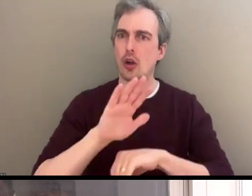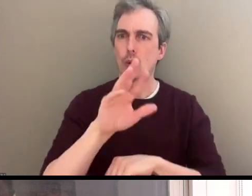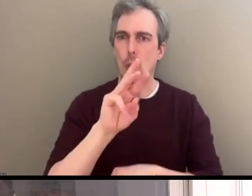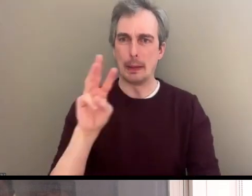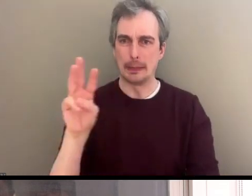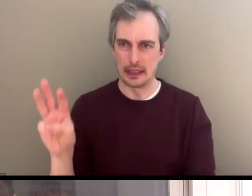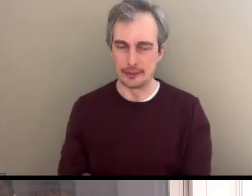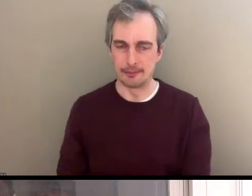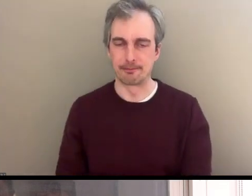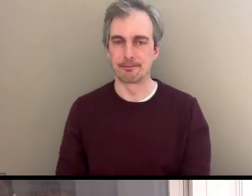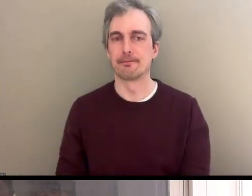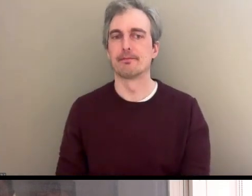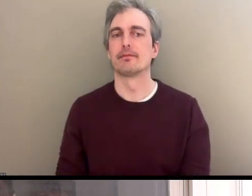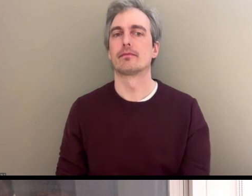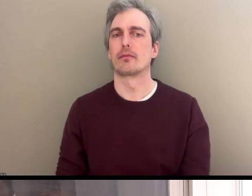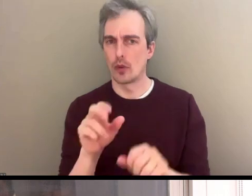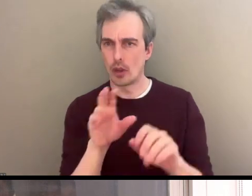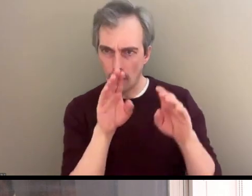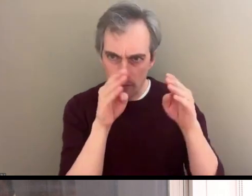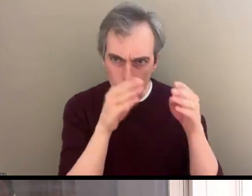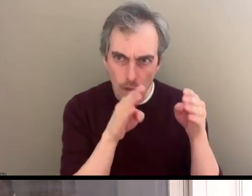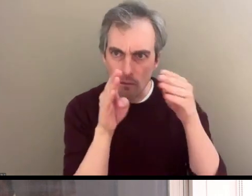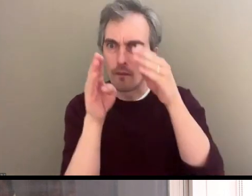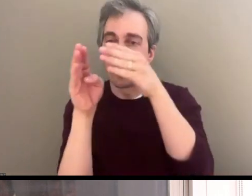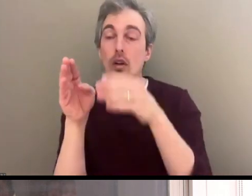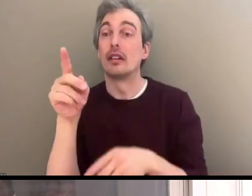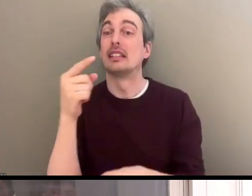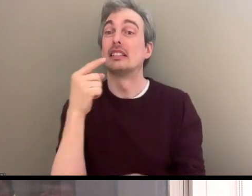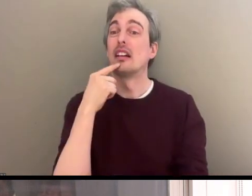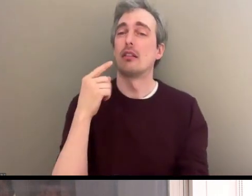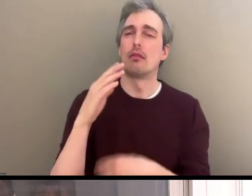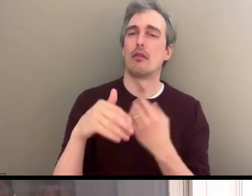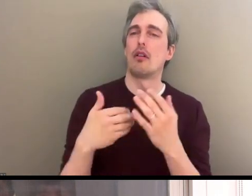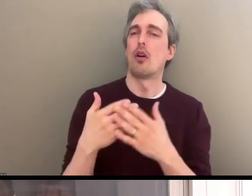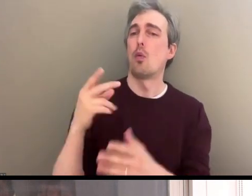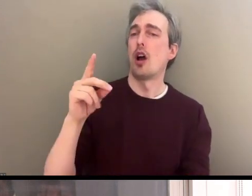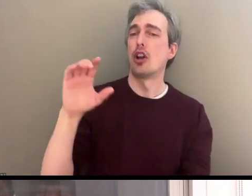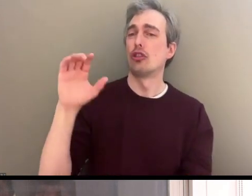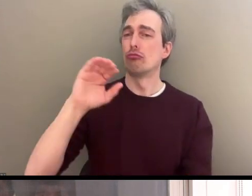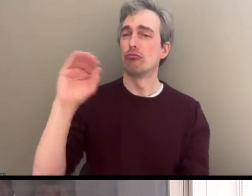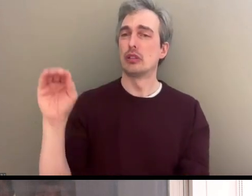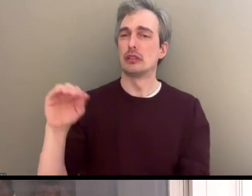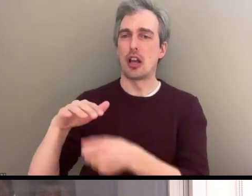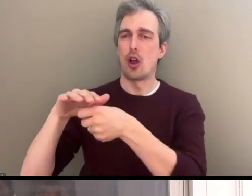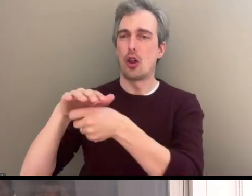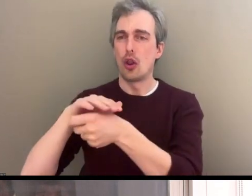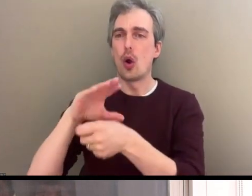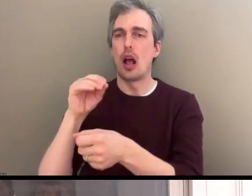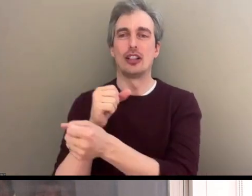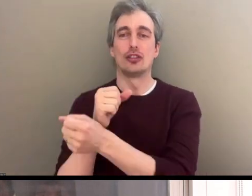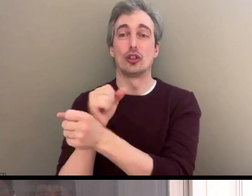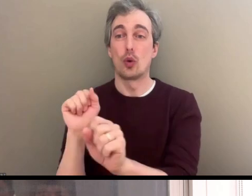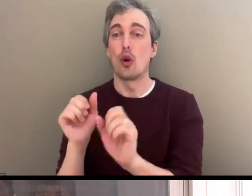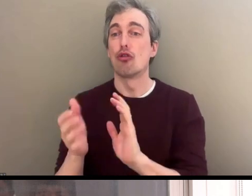They boast that it's 100% local and secure. So it runs entirely within your machine's browser.